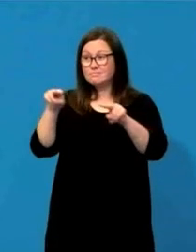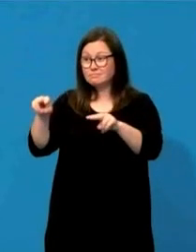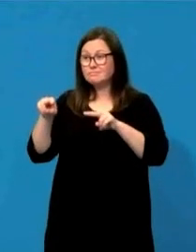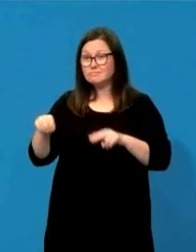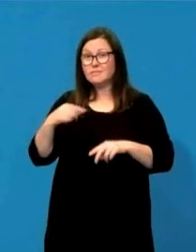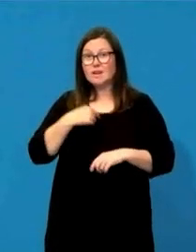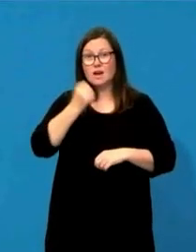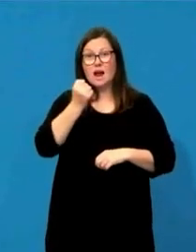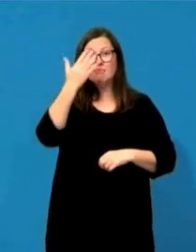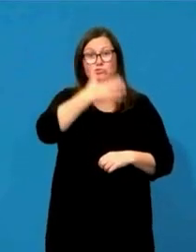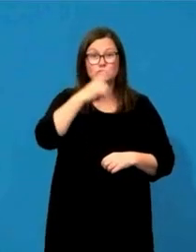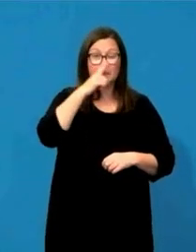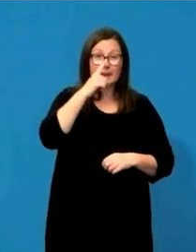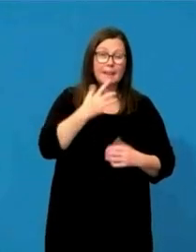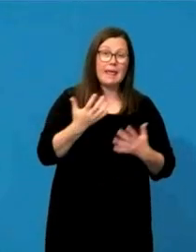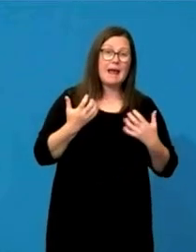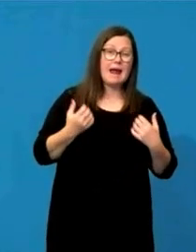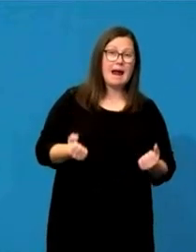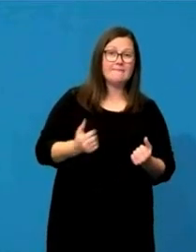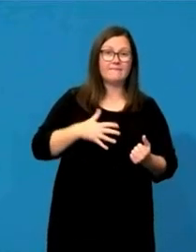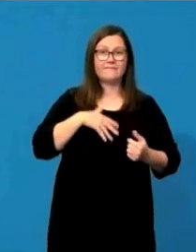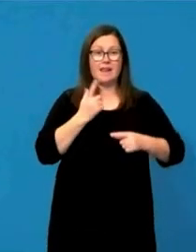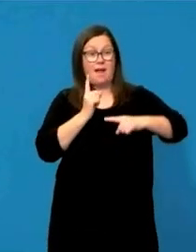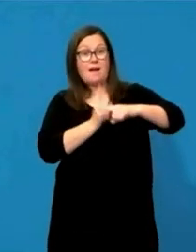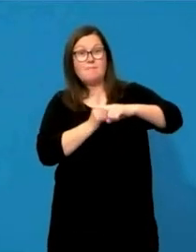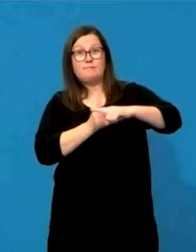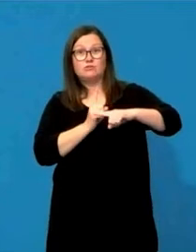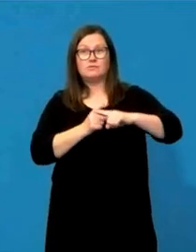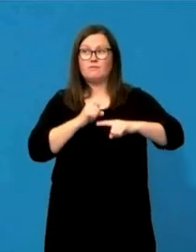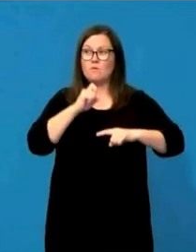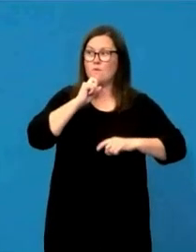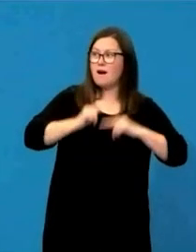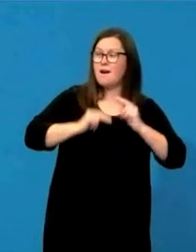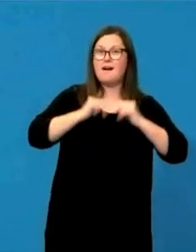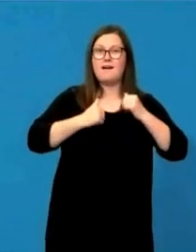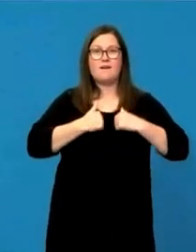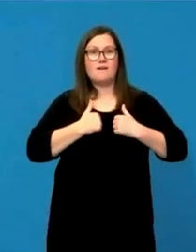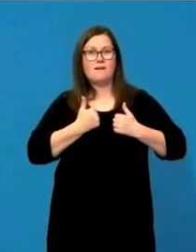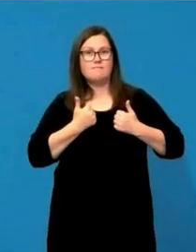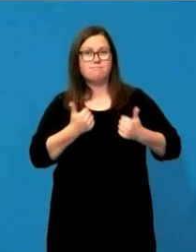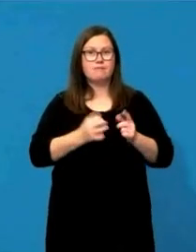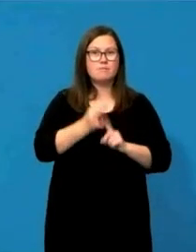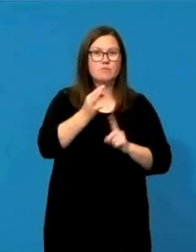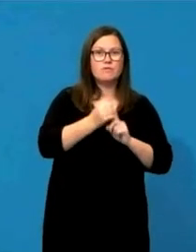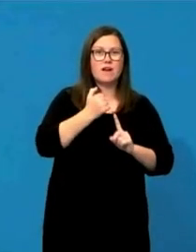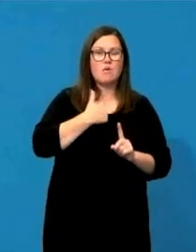optimism around building their futures and then having all of those things taken away